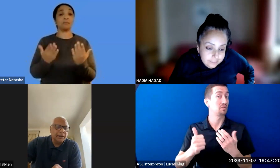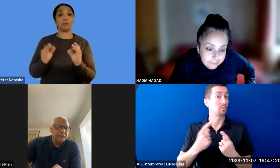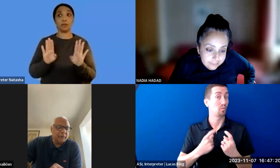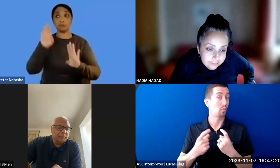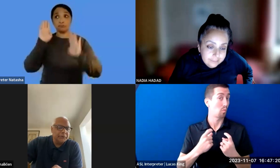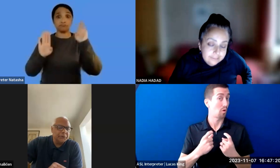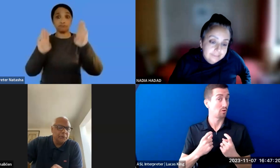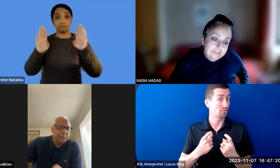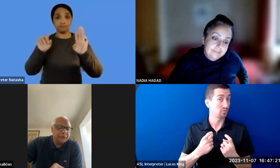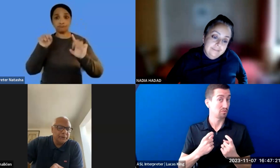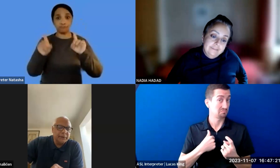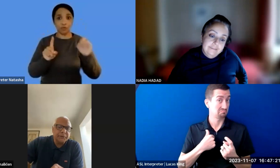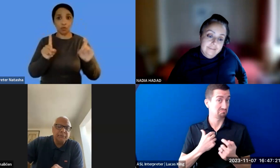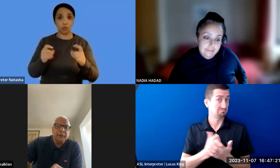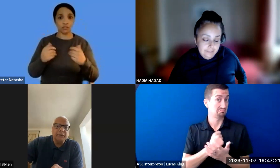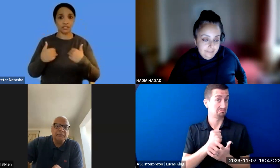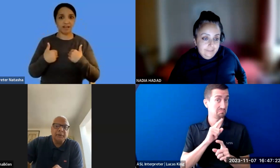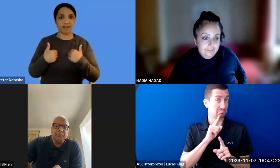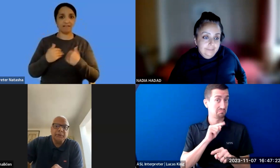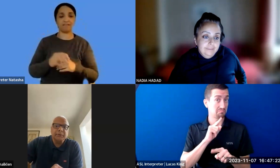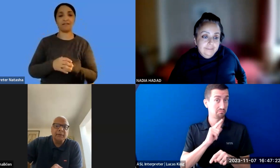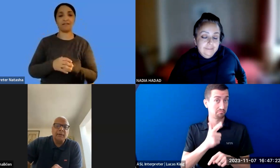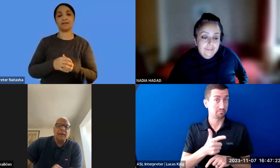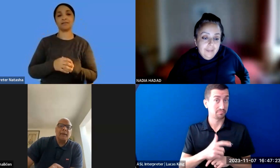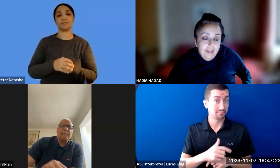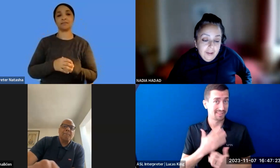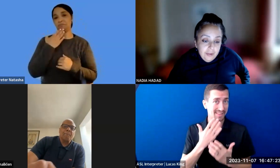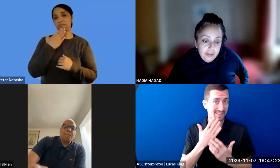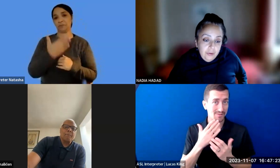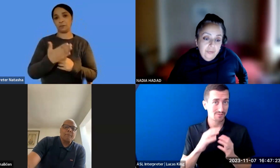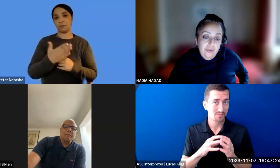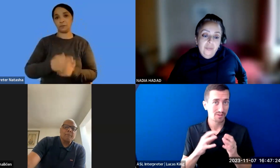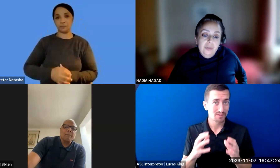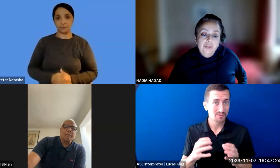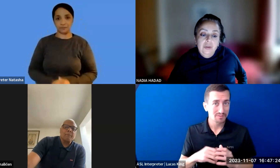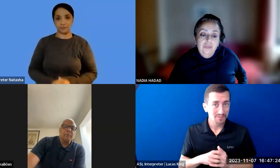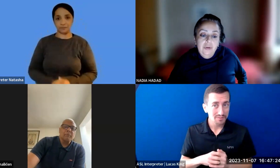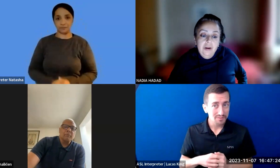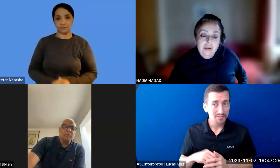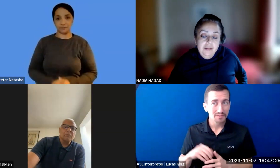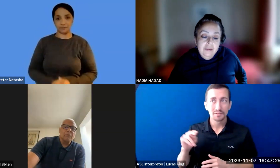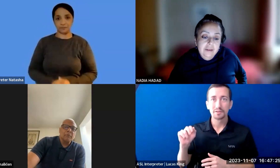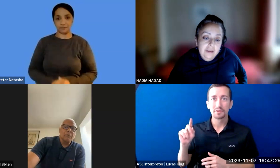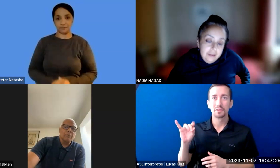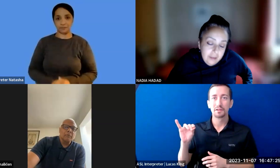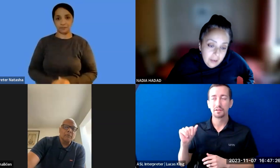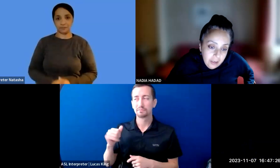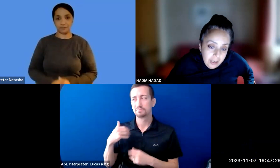arising from this short presentation. Thank you. Thank you, Shuaib for highlighting again